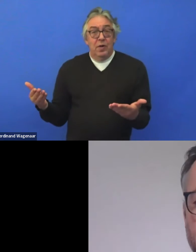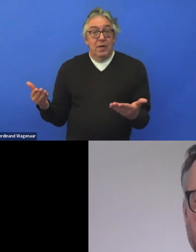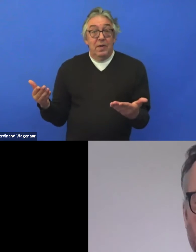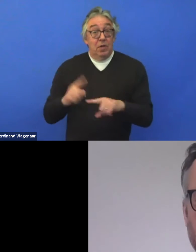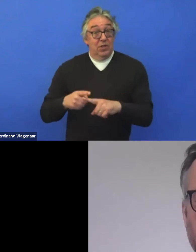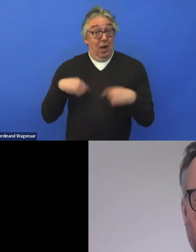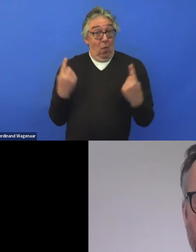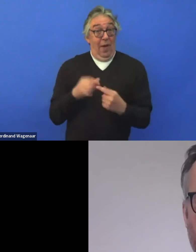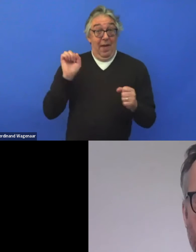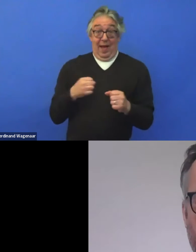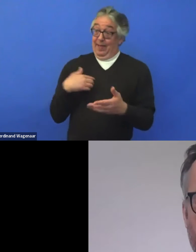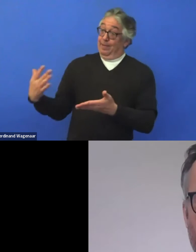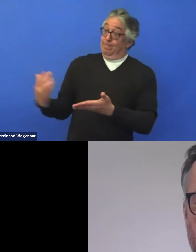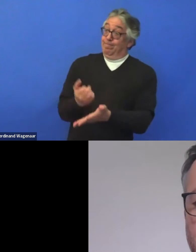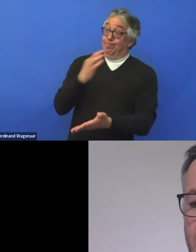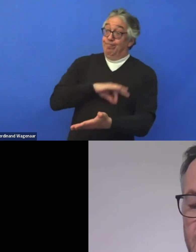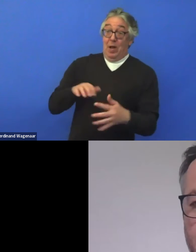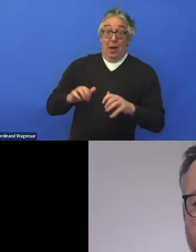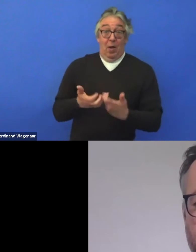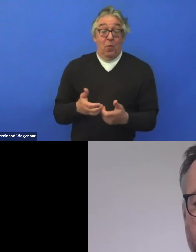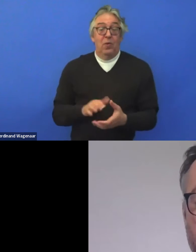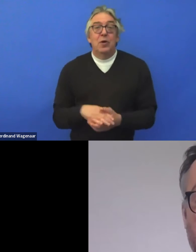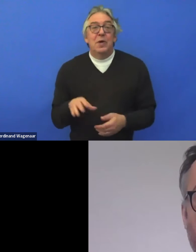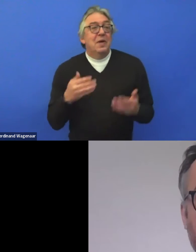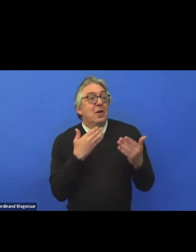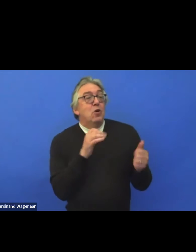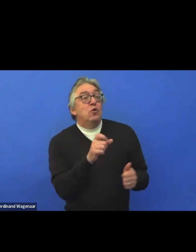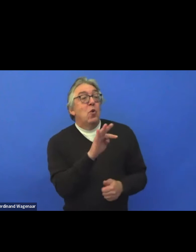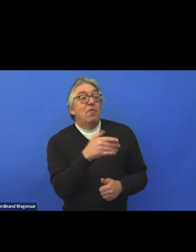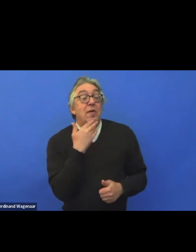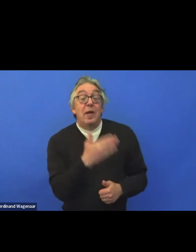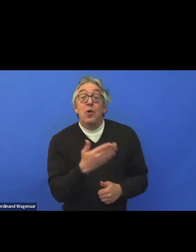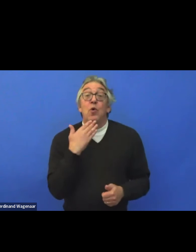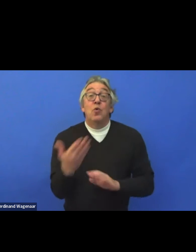Thank you. Good morning everyone, or good afternoon wherever you are.